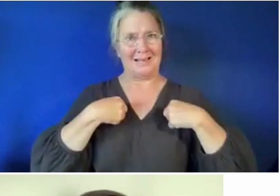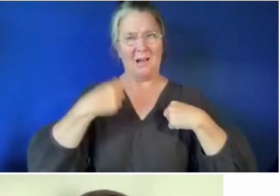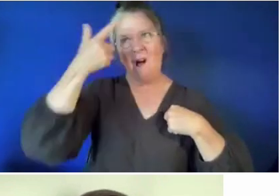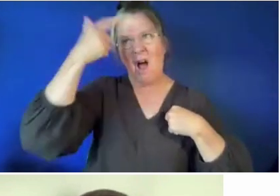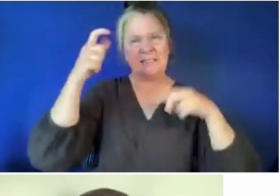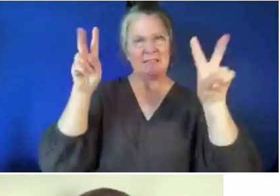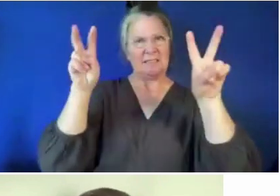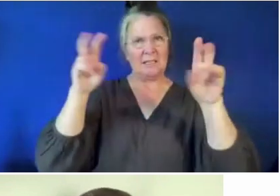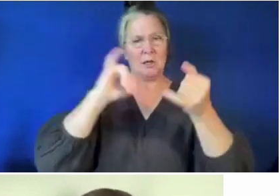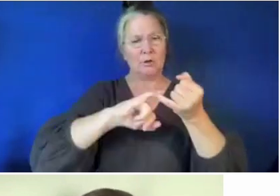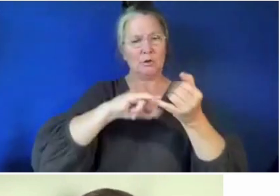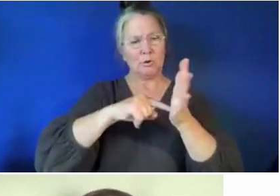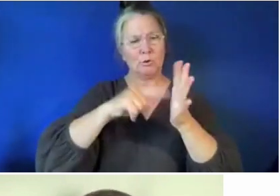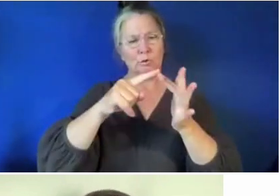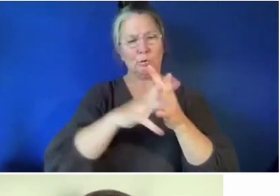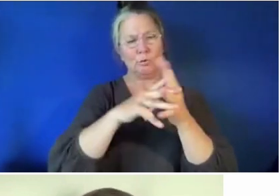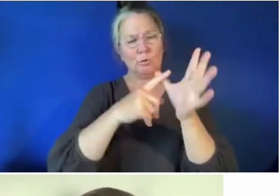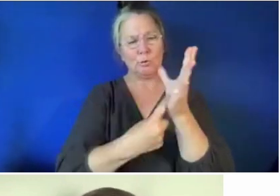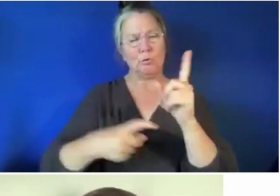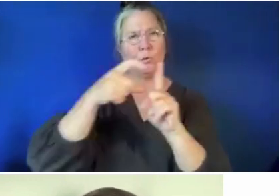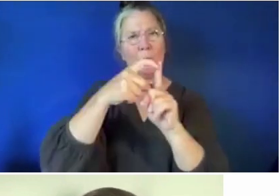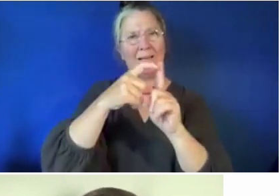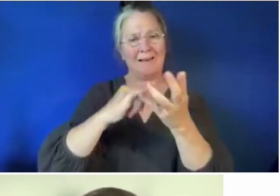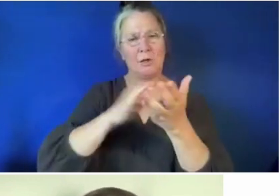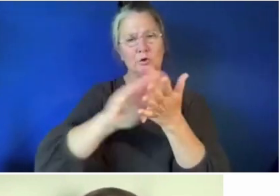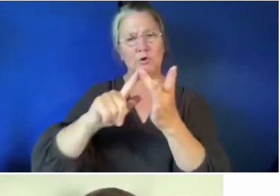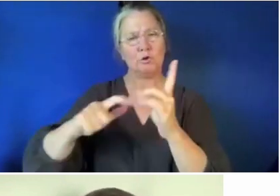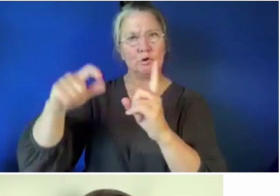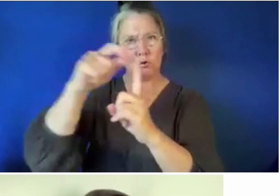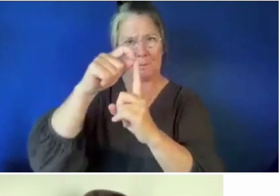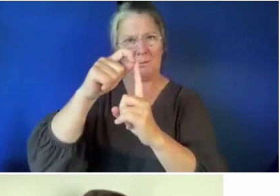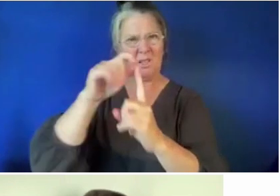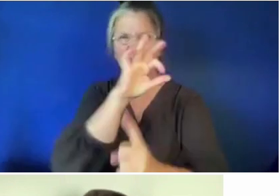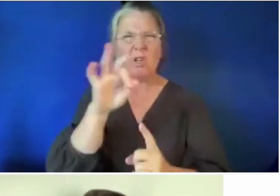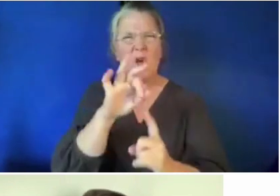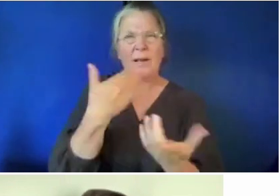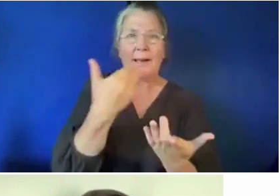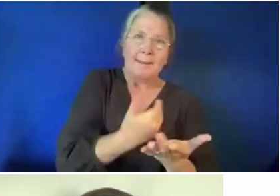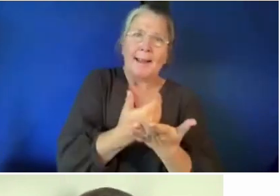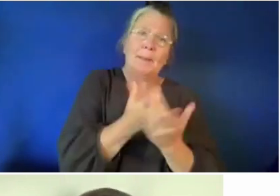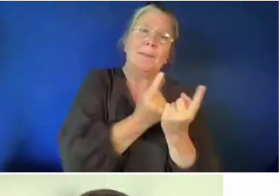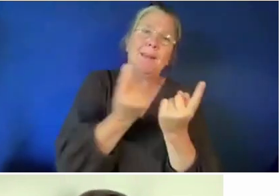not just holding things static as they always have been, but setting them up for the future.